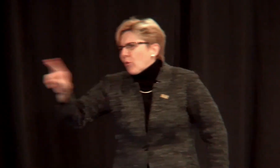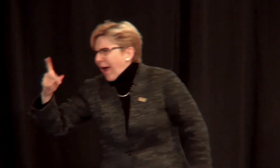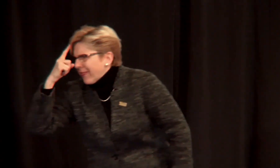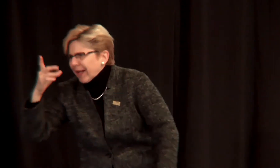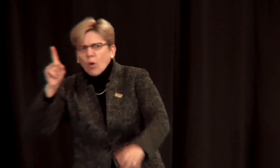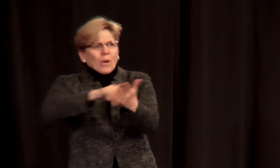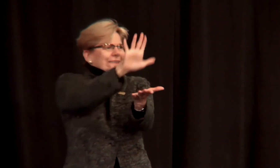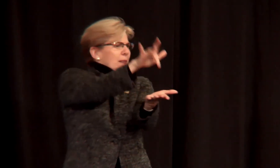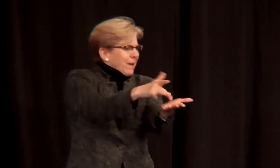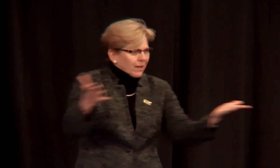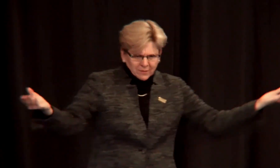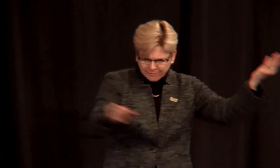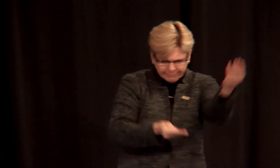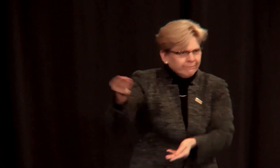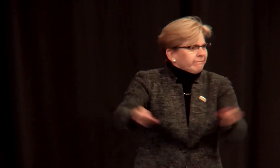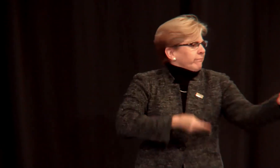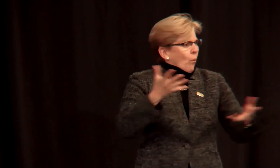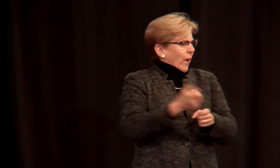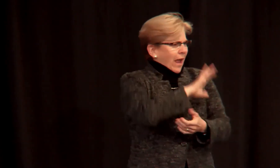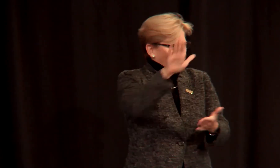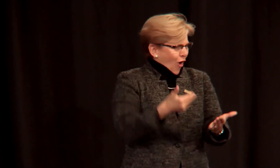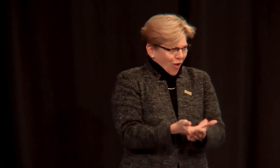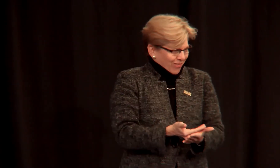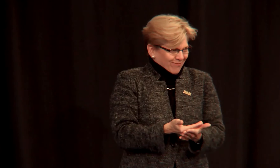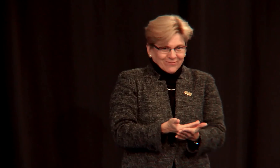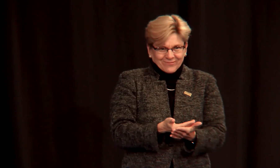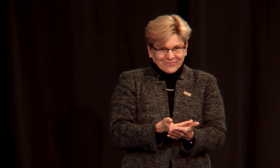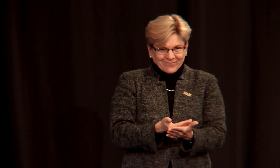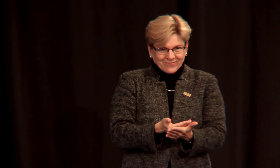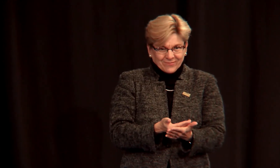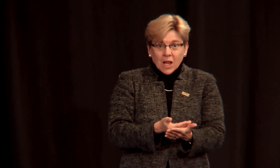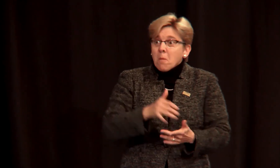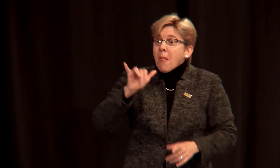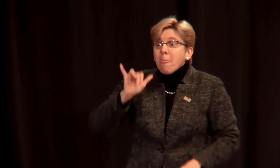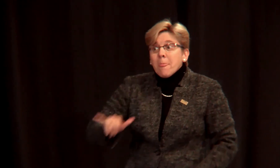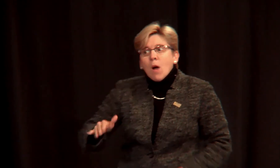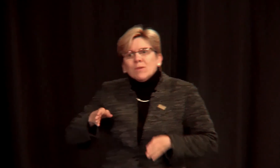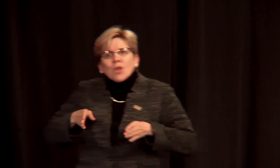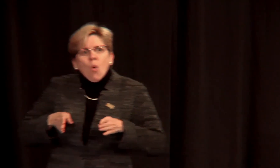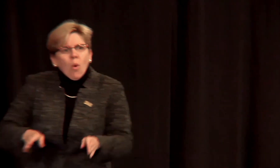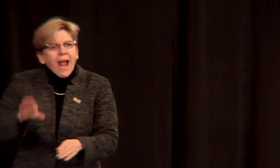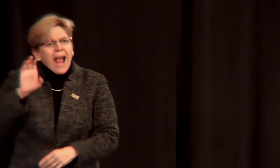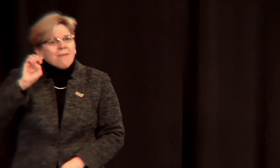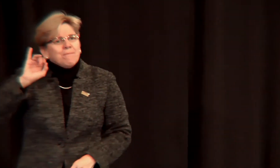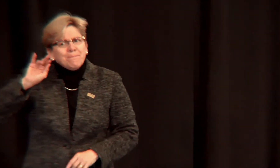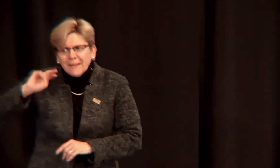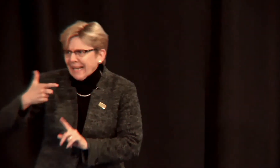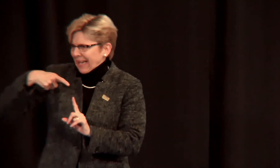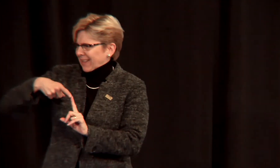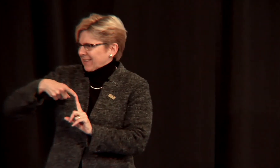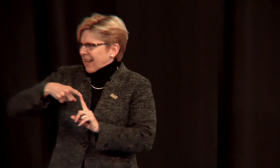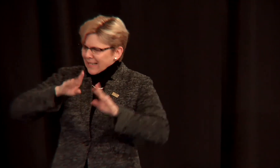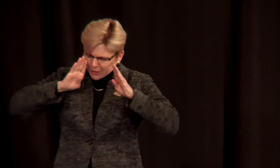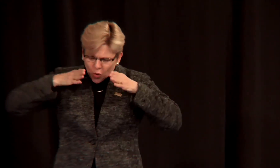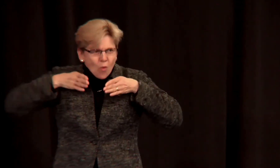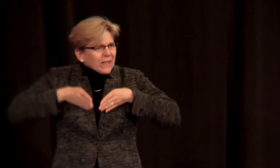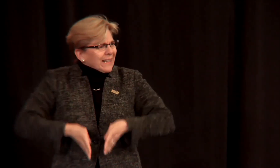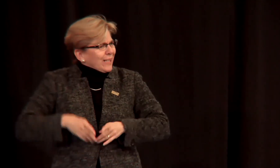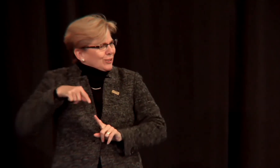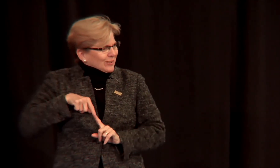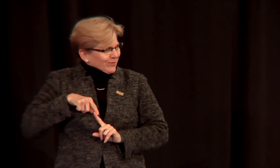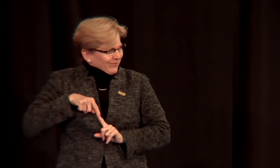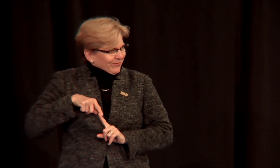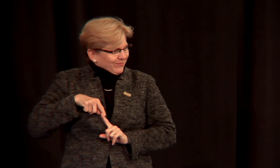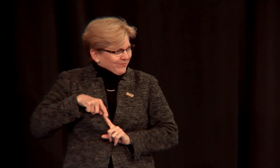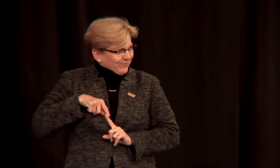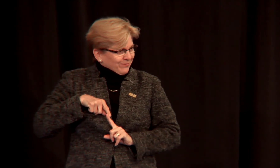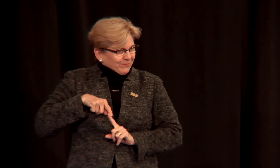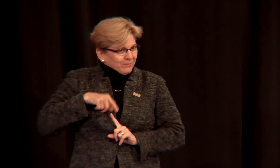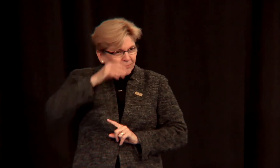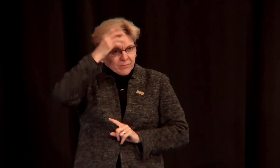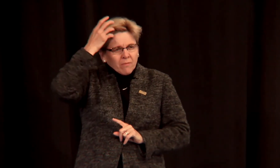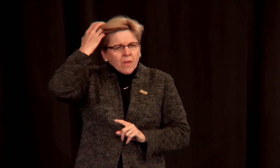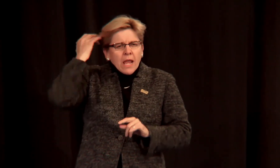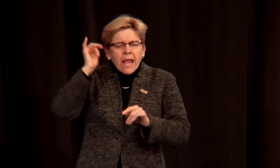what does the right think, the moderates. That was our way of being, the visual orientation,